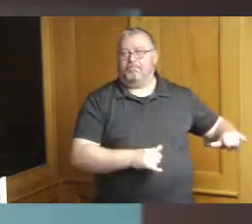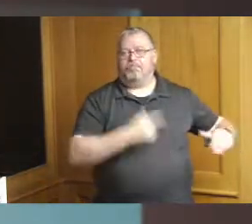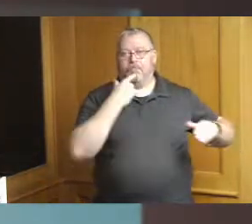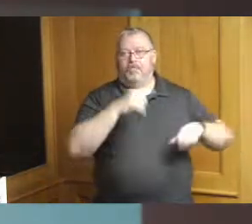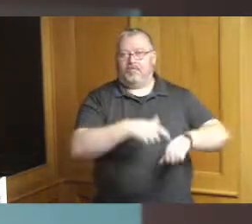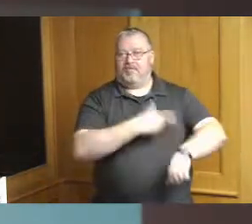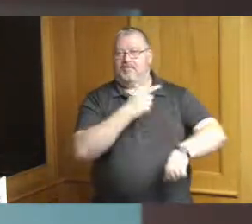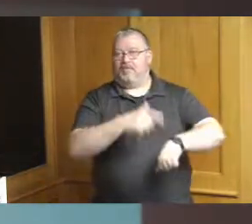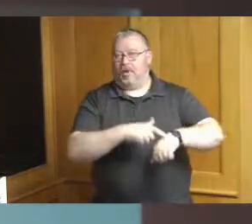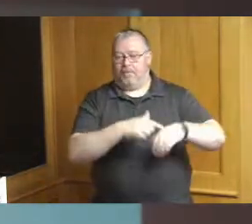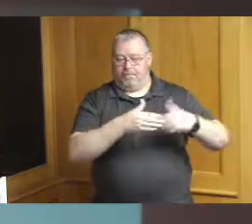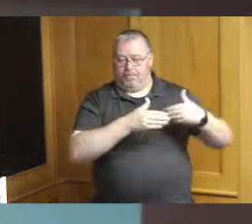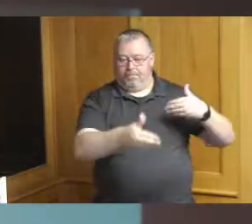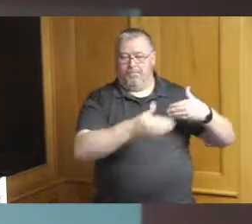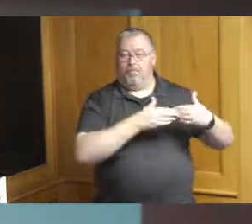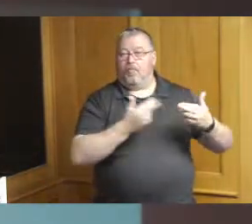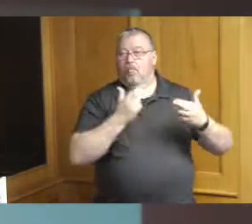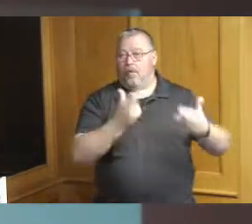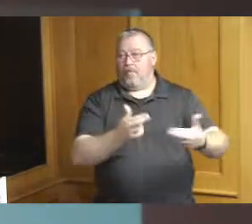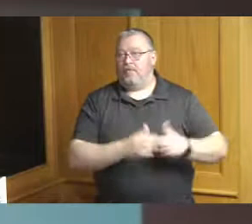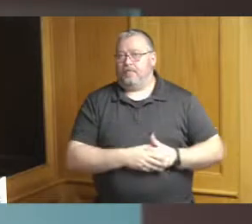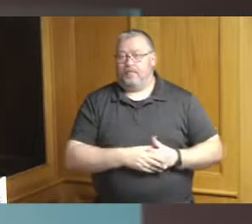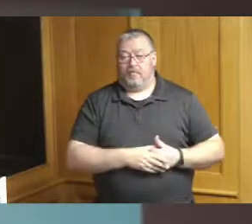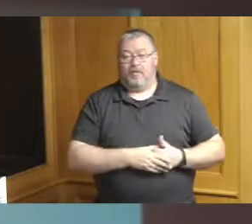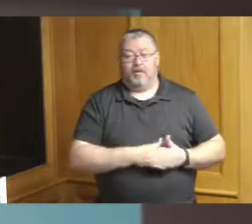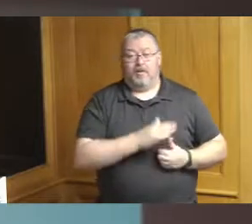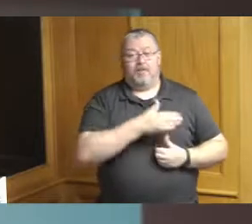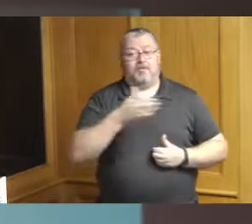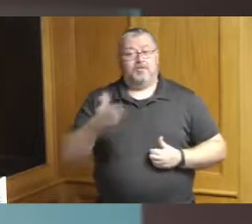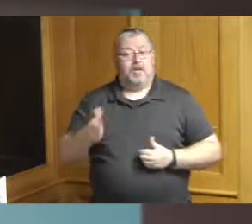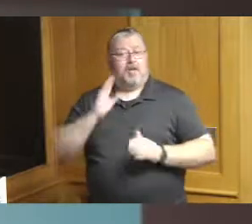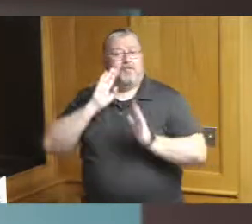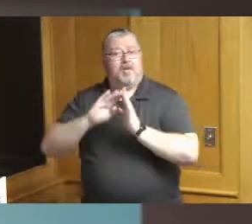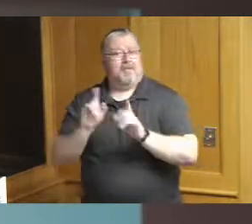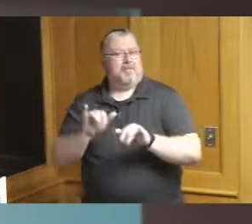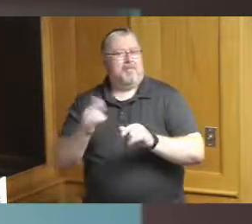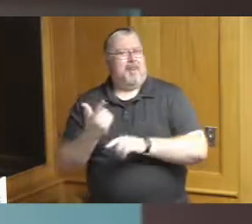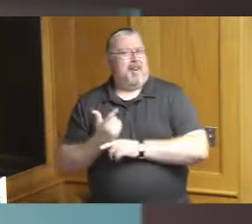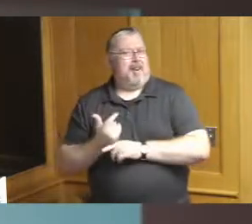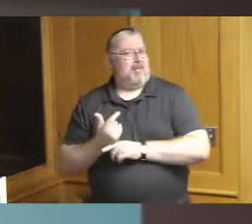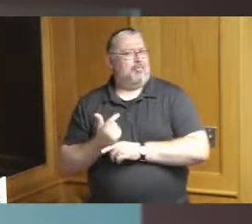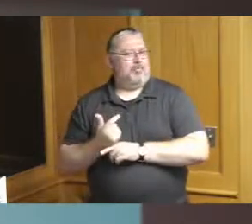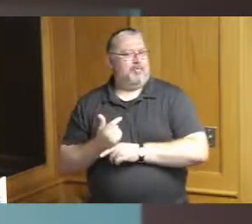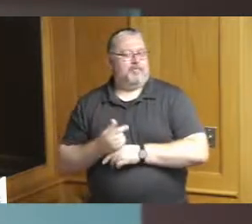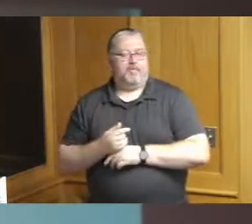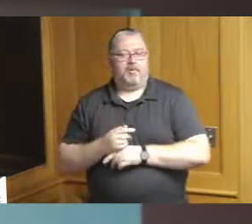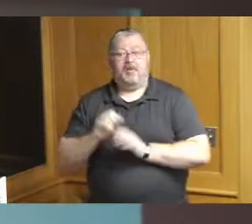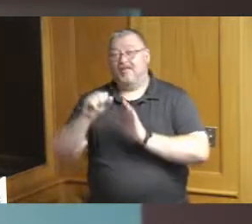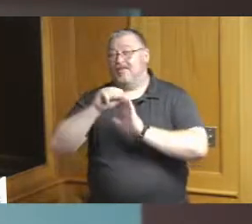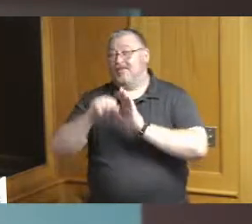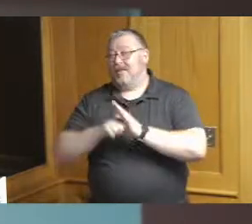of time in the next picture just like last year about mid-year the state offered an opportunity if